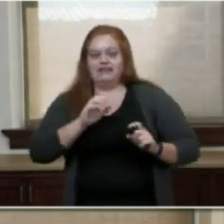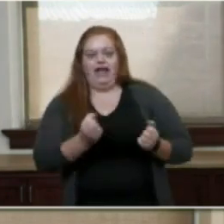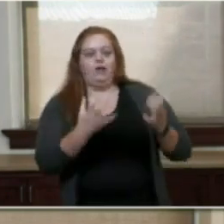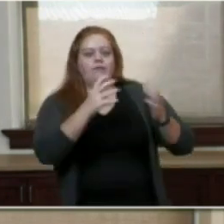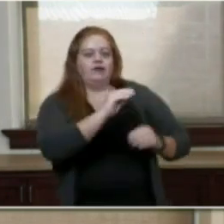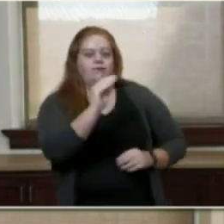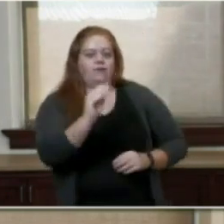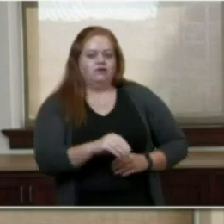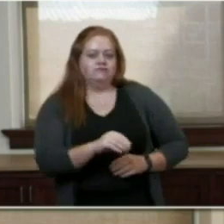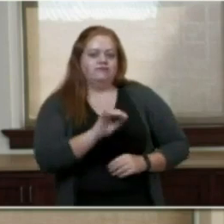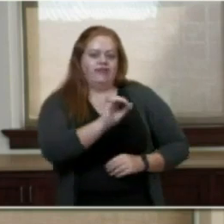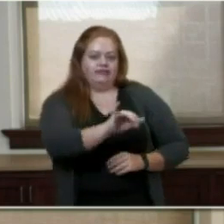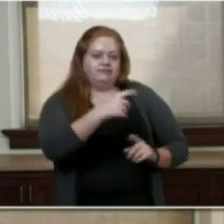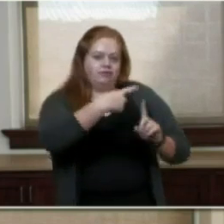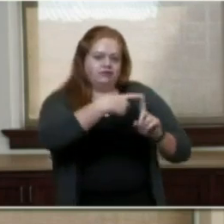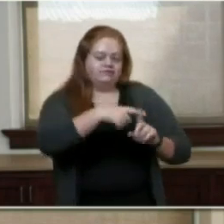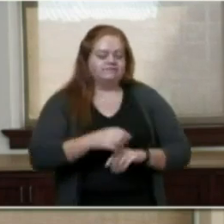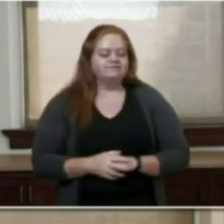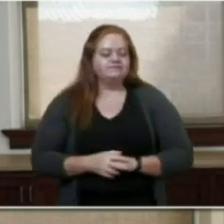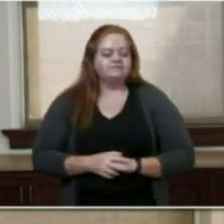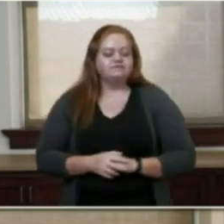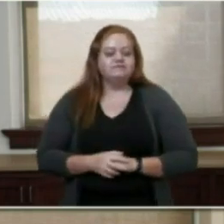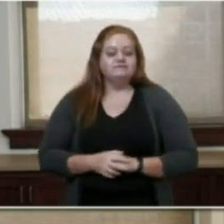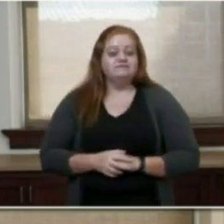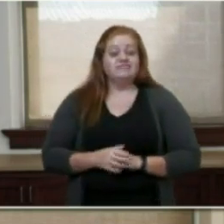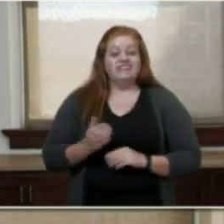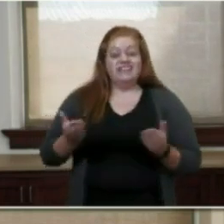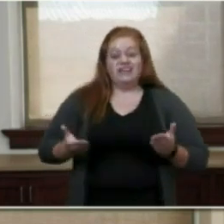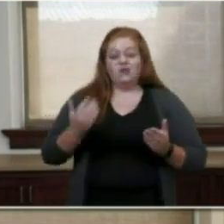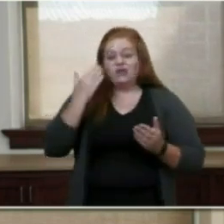actual cases probably are a tip of the iceberg. We know that many cases are